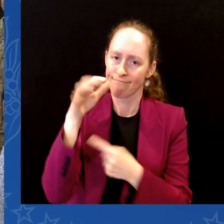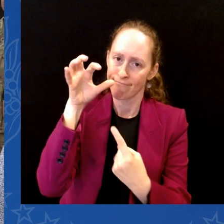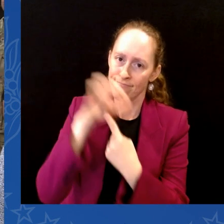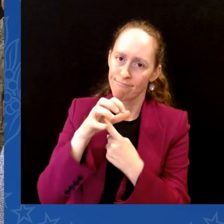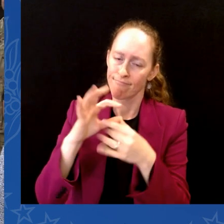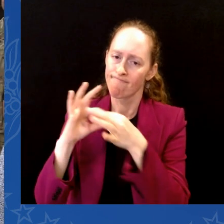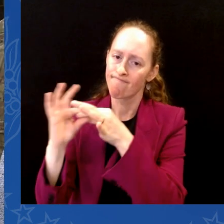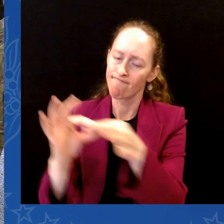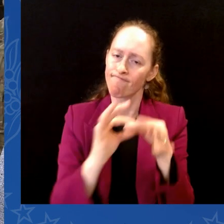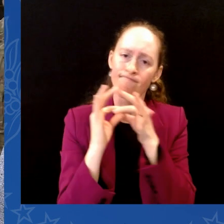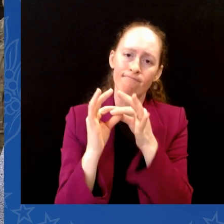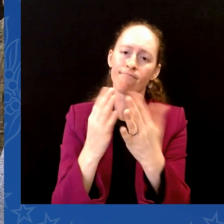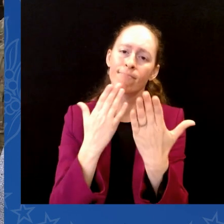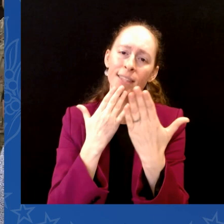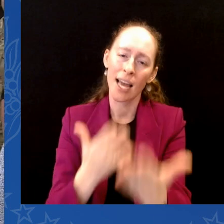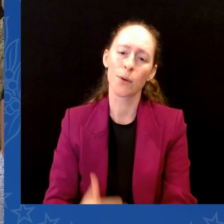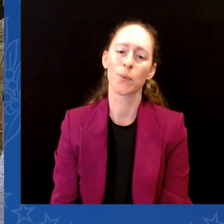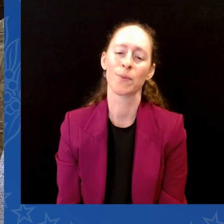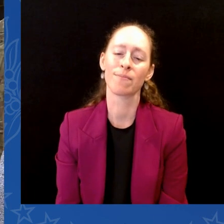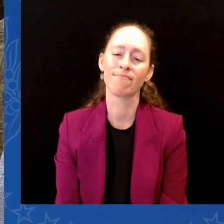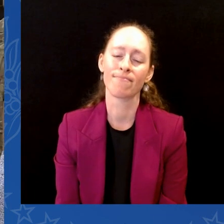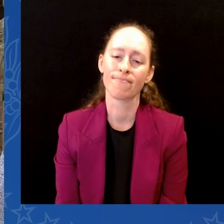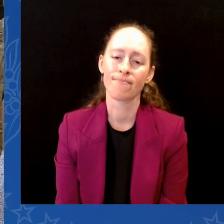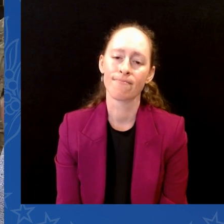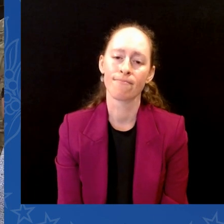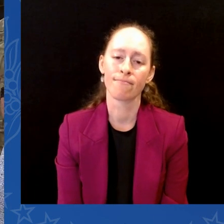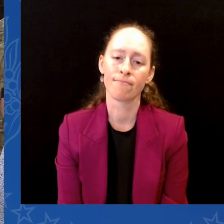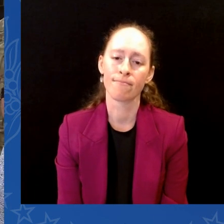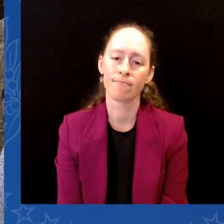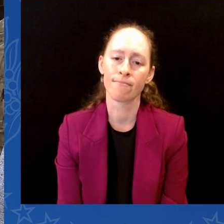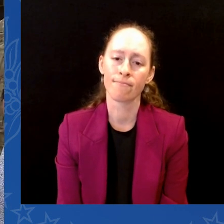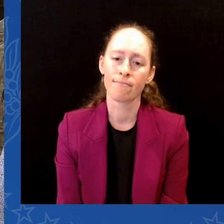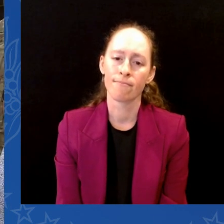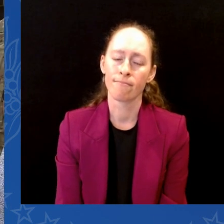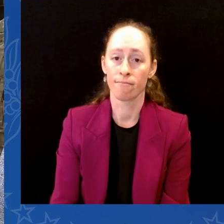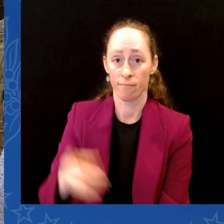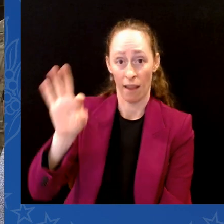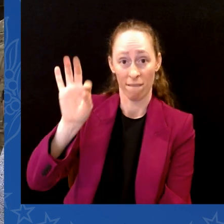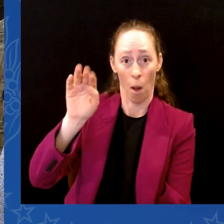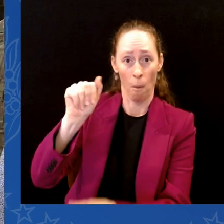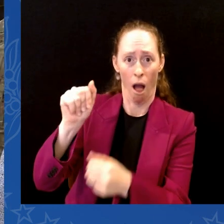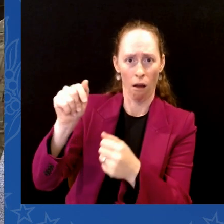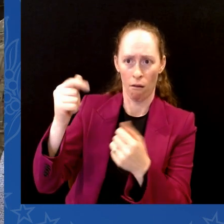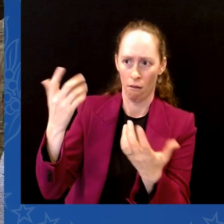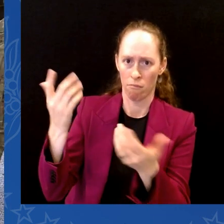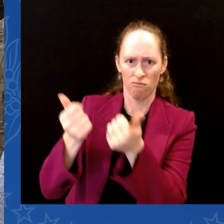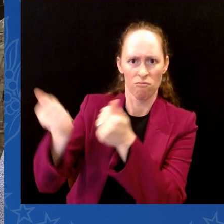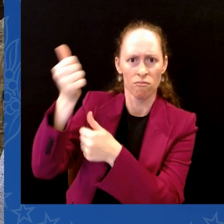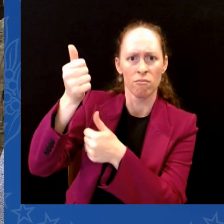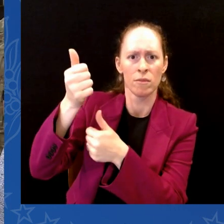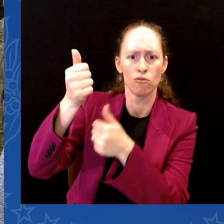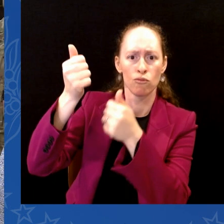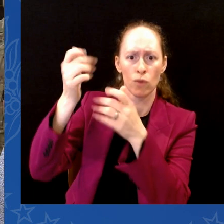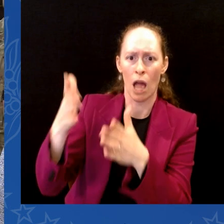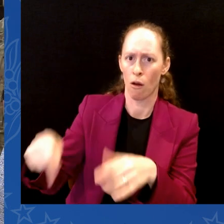for being on the ground, being supportive and being very responsive. I think one of the things that you're seeing in this response.